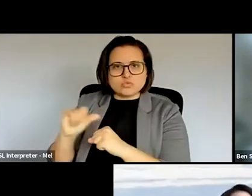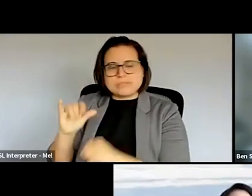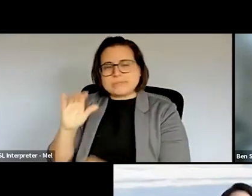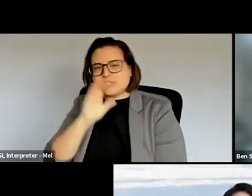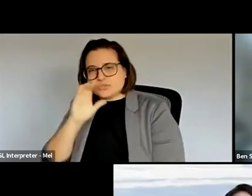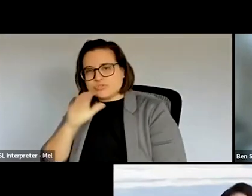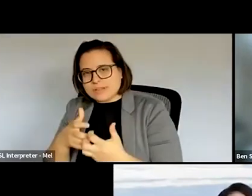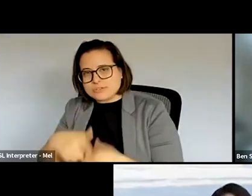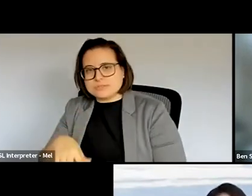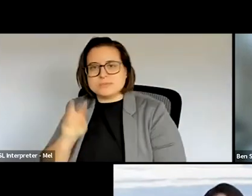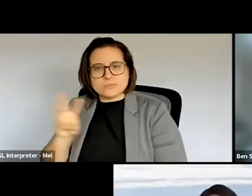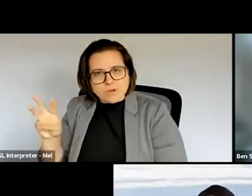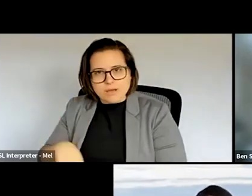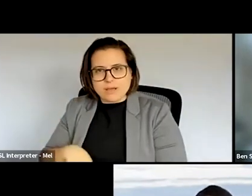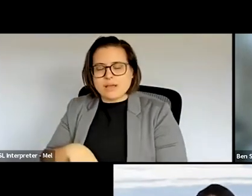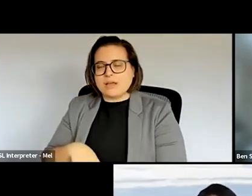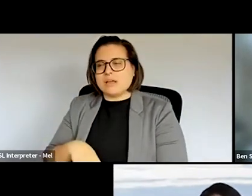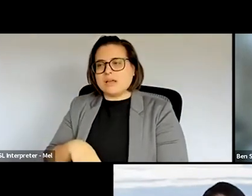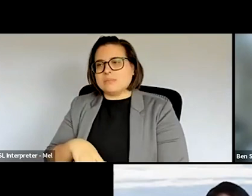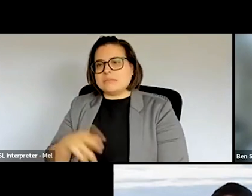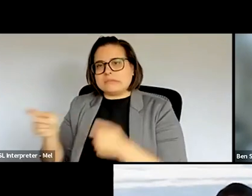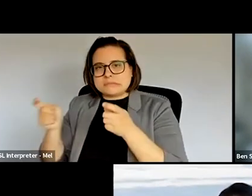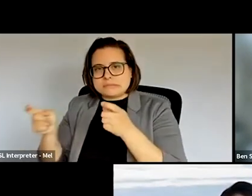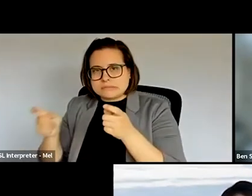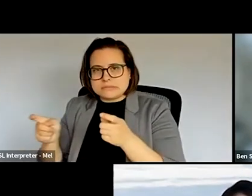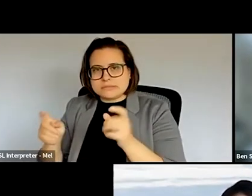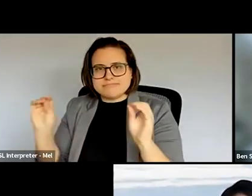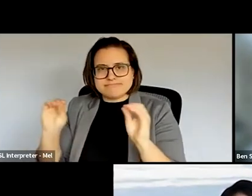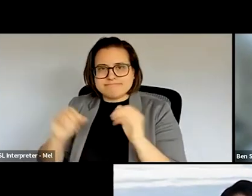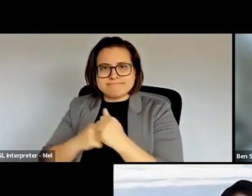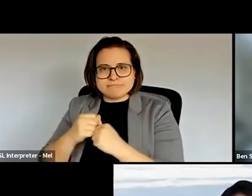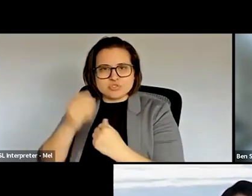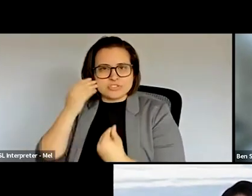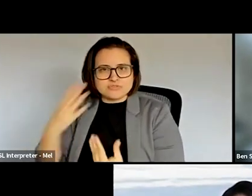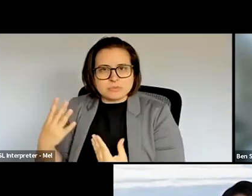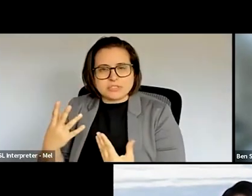wide web and coping with unstructured data or unstructured information created a dramatic